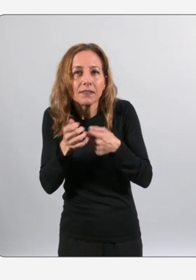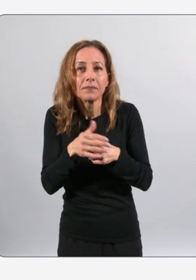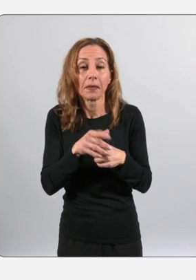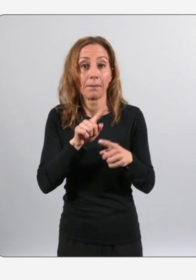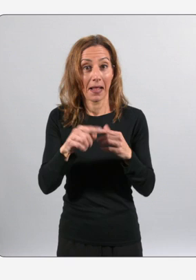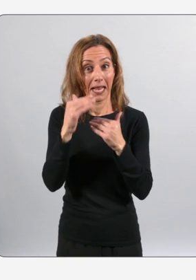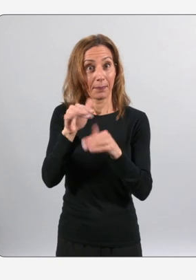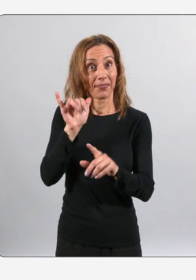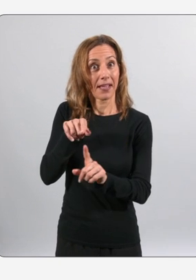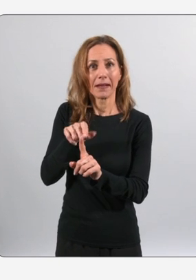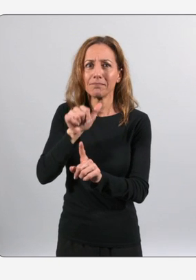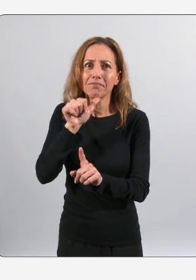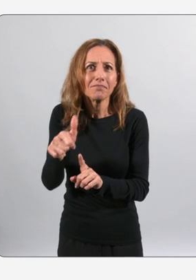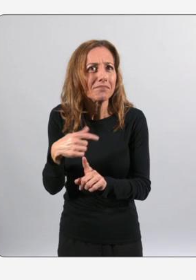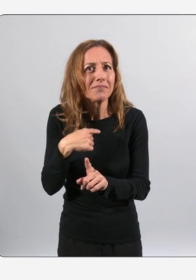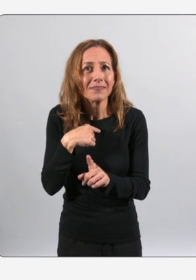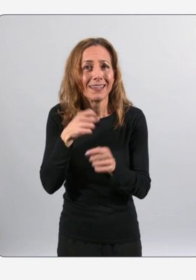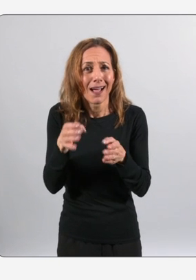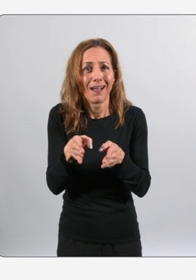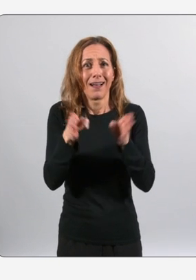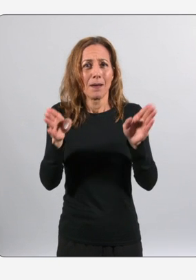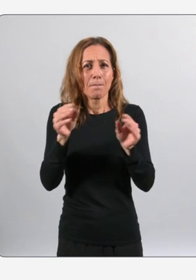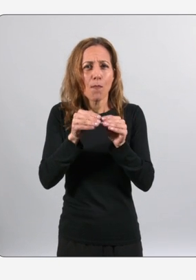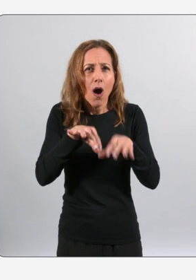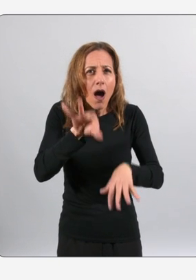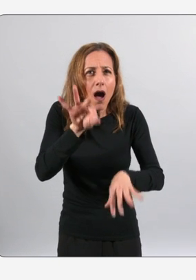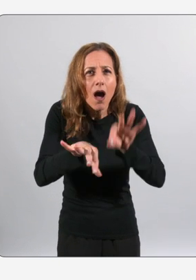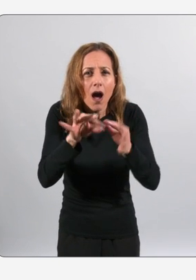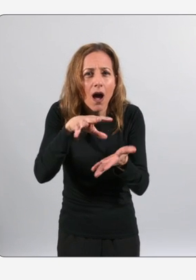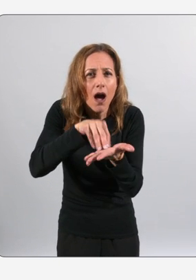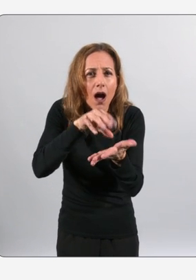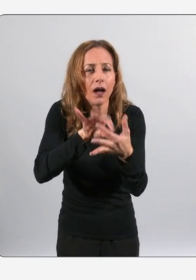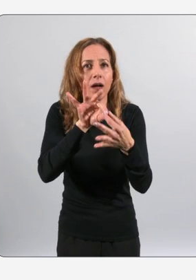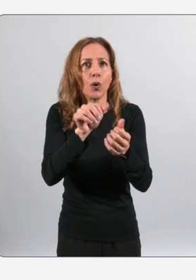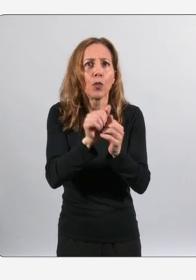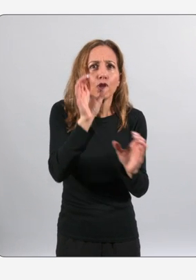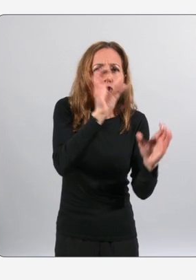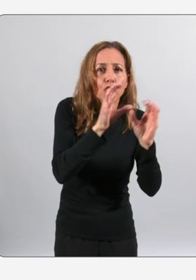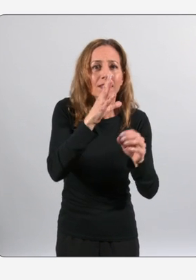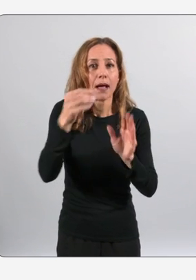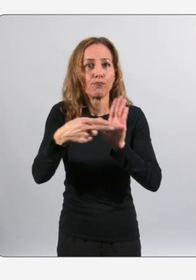You'll be able to get insights on Search, Brand Lift, all part of this campaign.